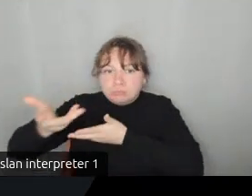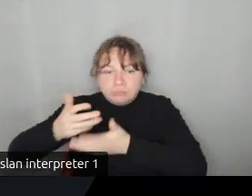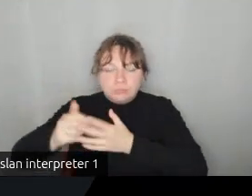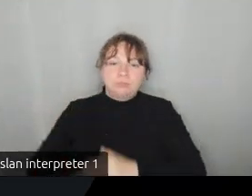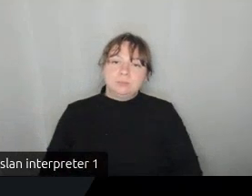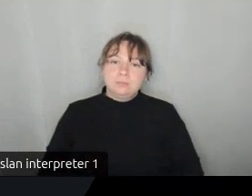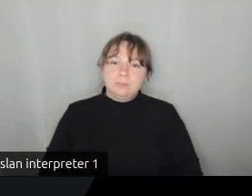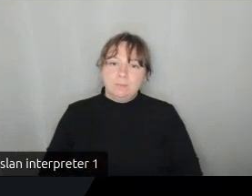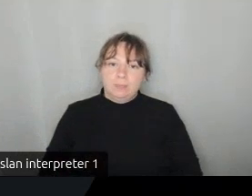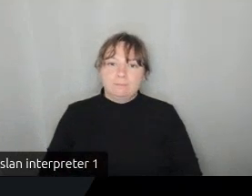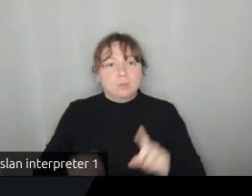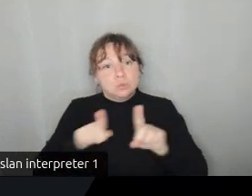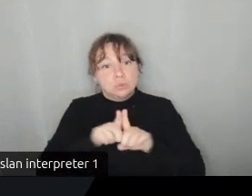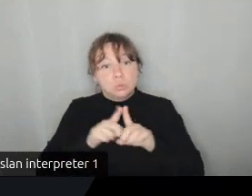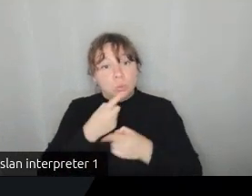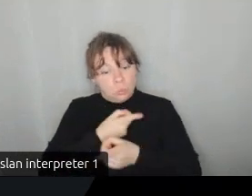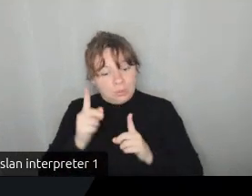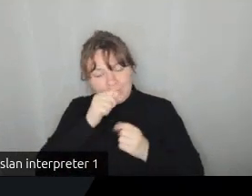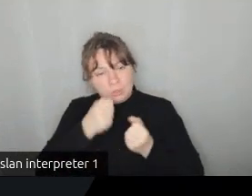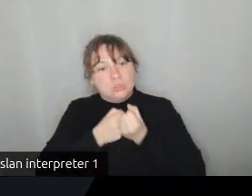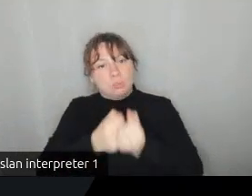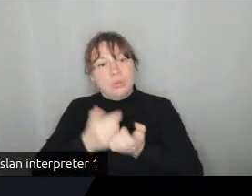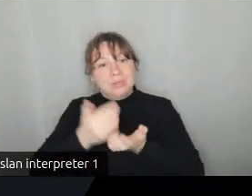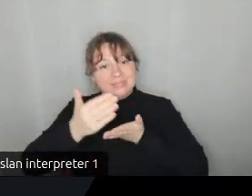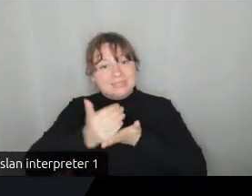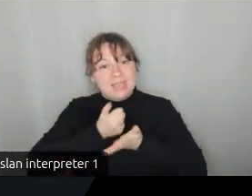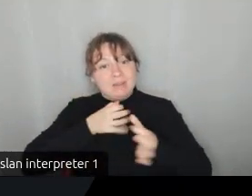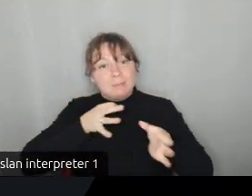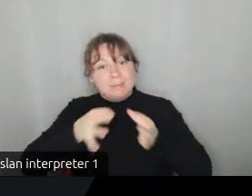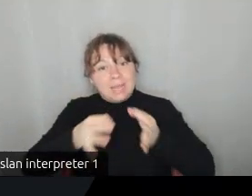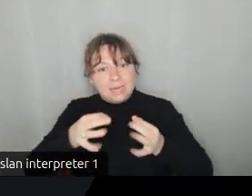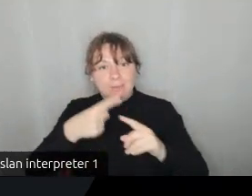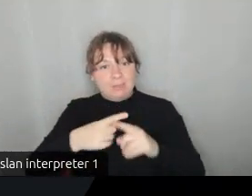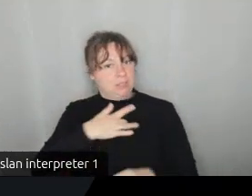be safety planning and emotional support for clients who are navigating through the court.